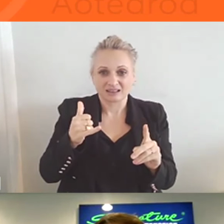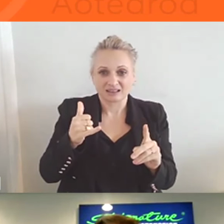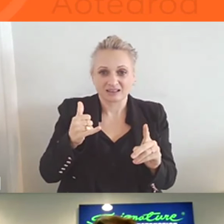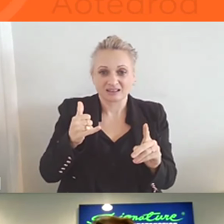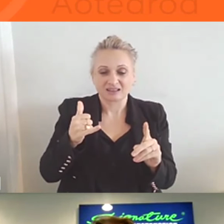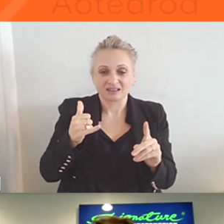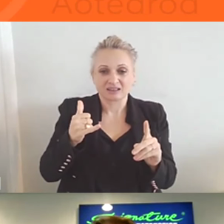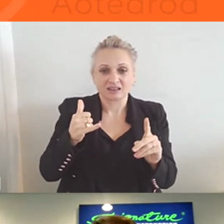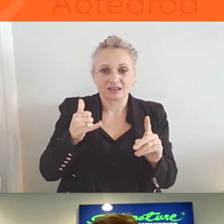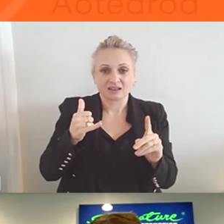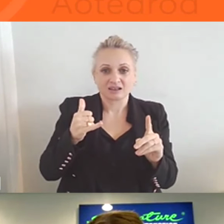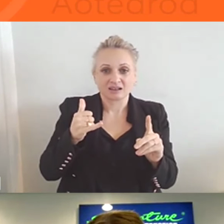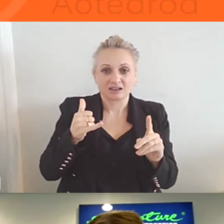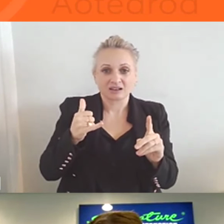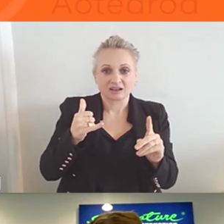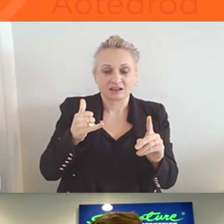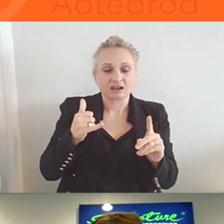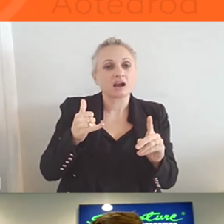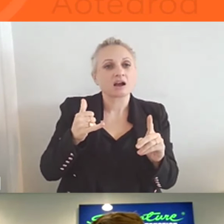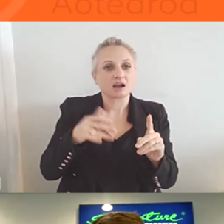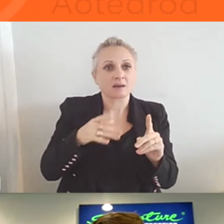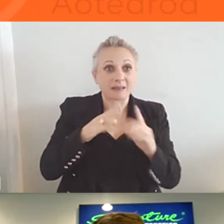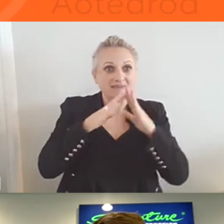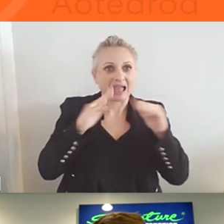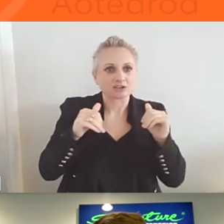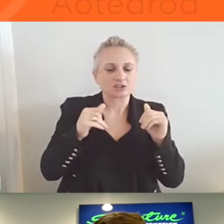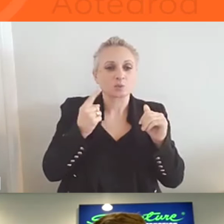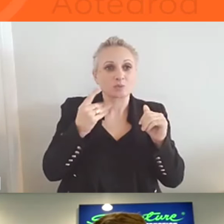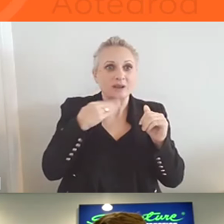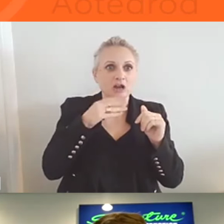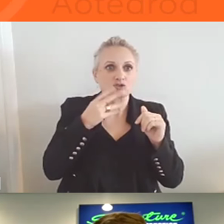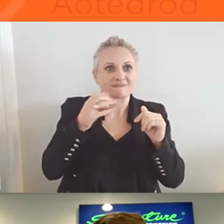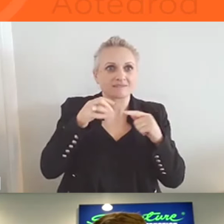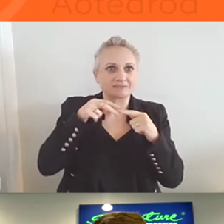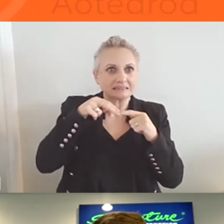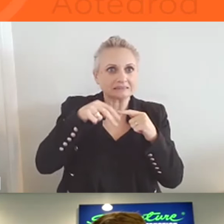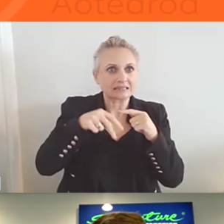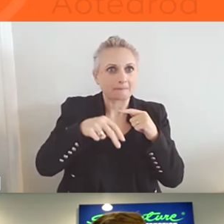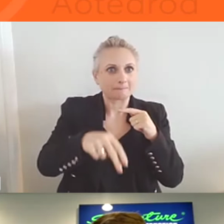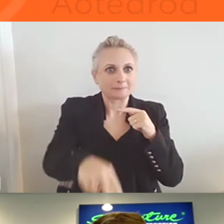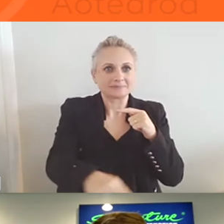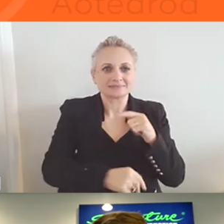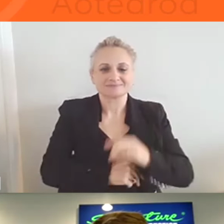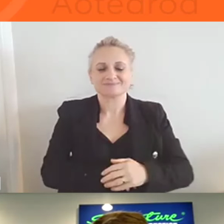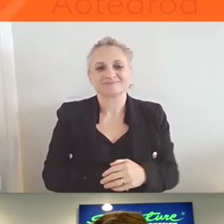that's what the builder's always done. Thank you. Judy's asked a